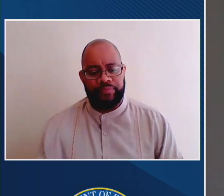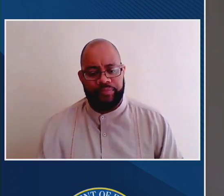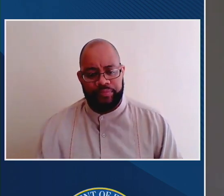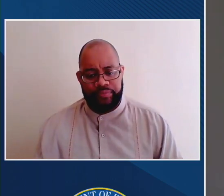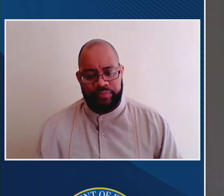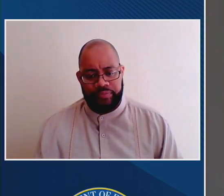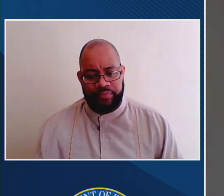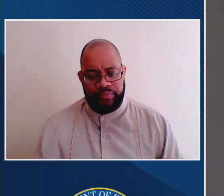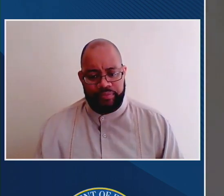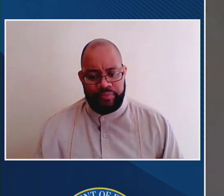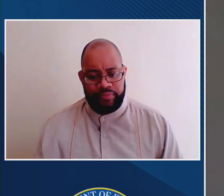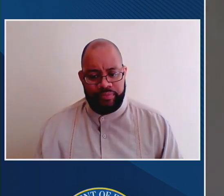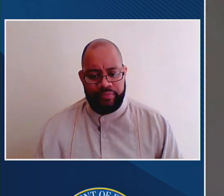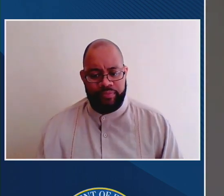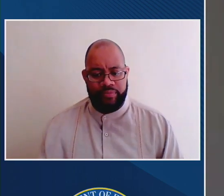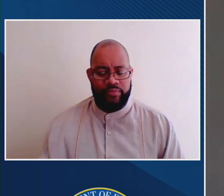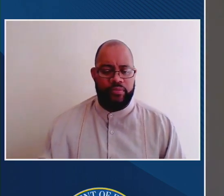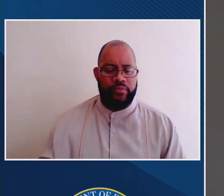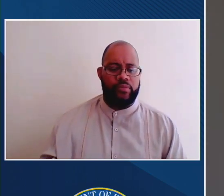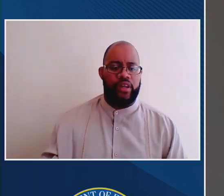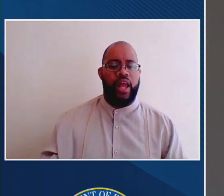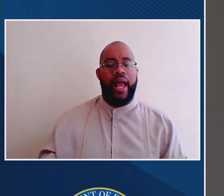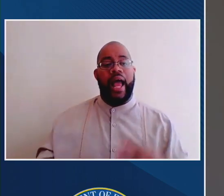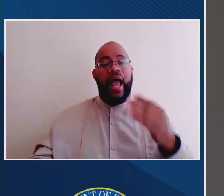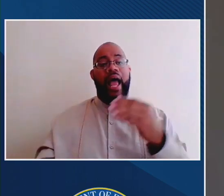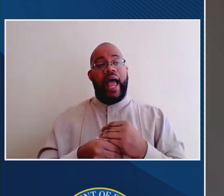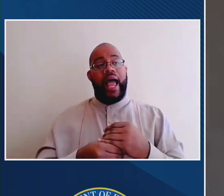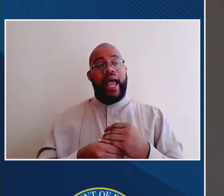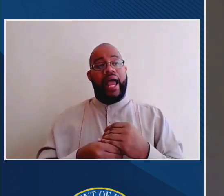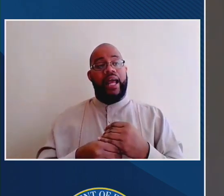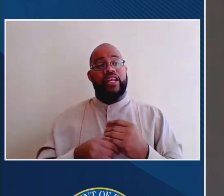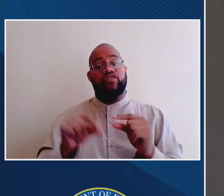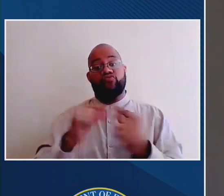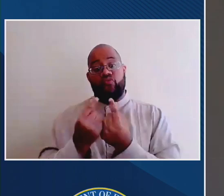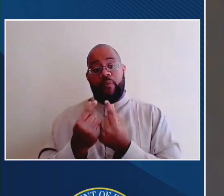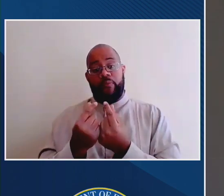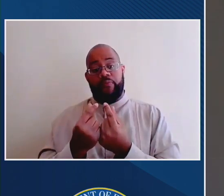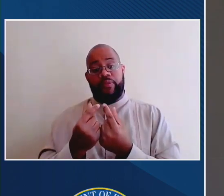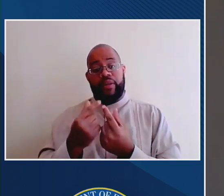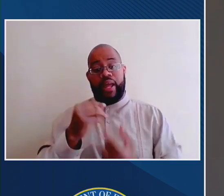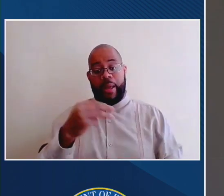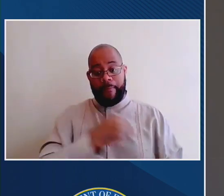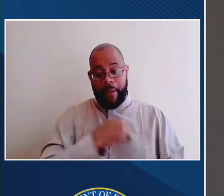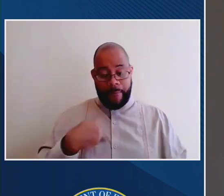Additional- adding additional constituency groups and members, the committee members